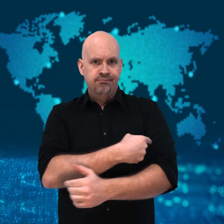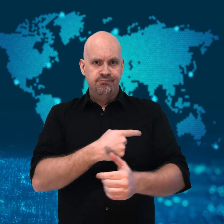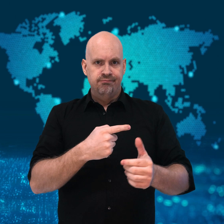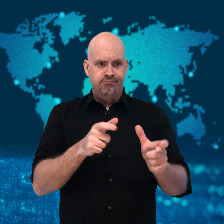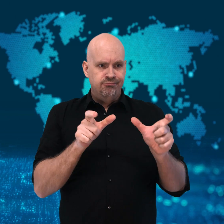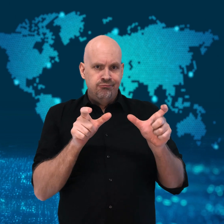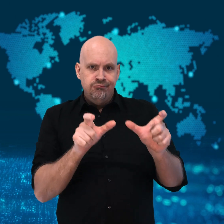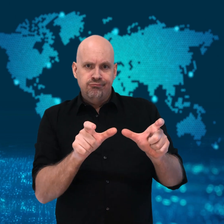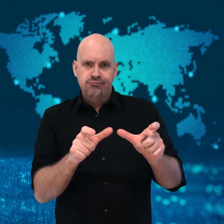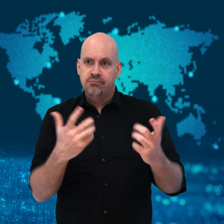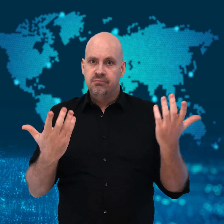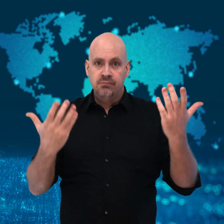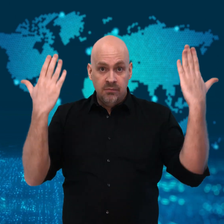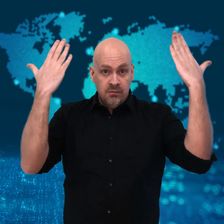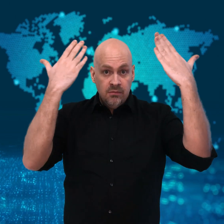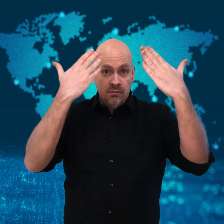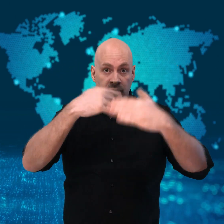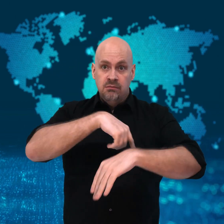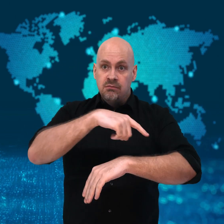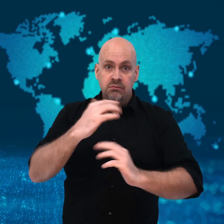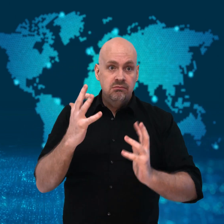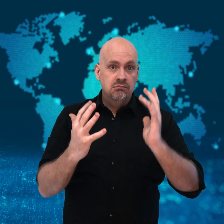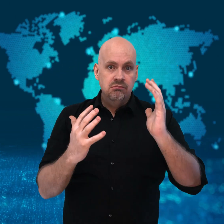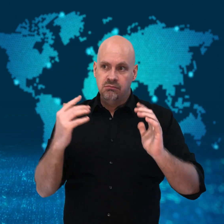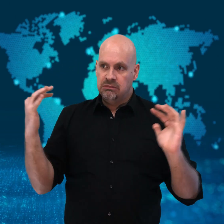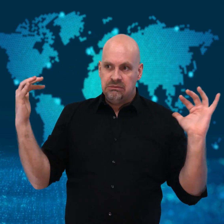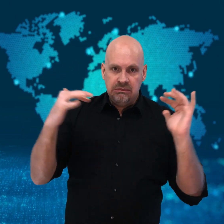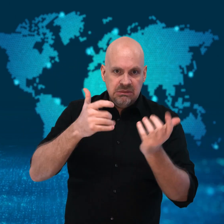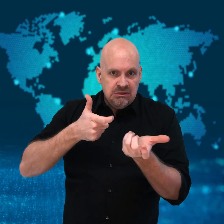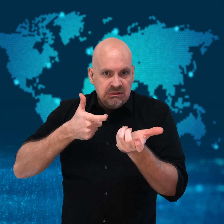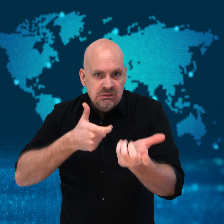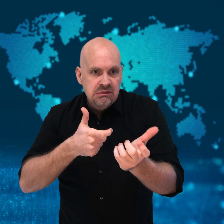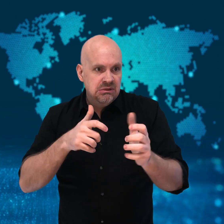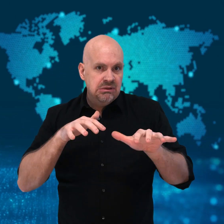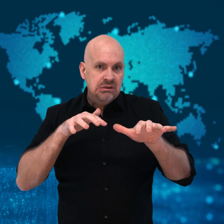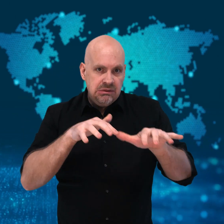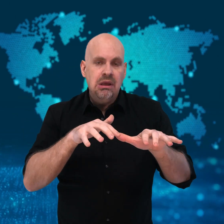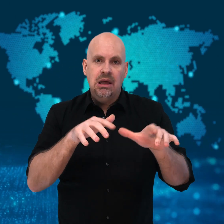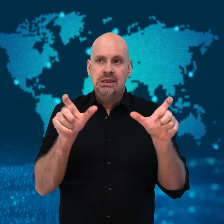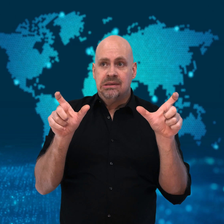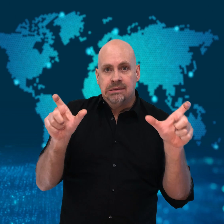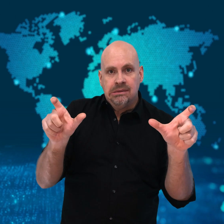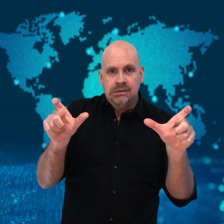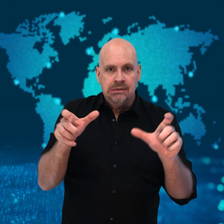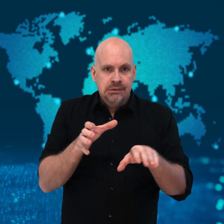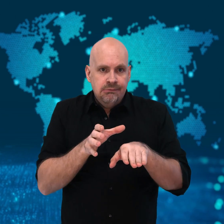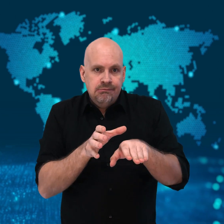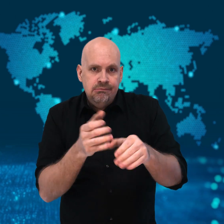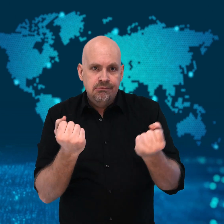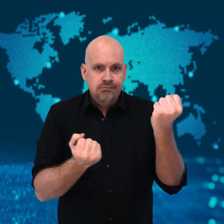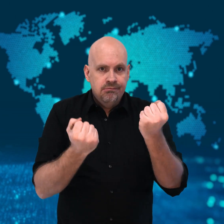Afghan forces were deployed to protect ambulances and emergency